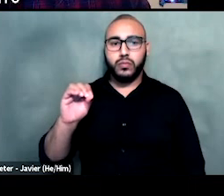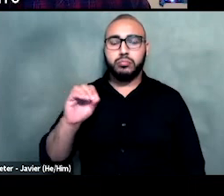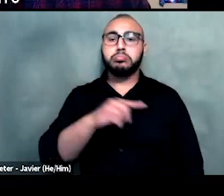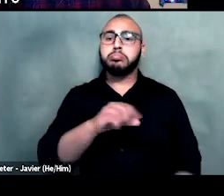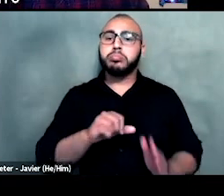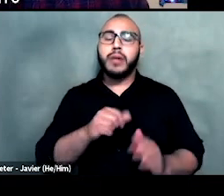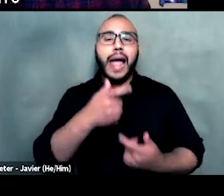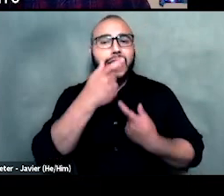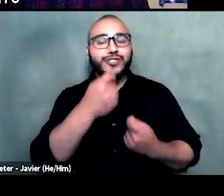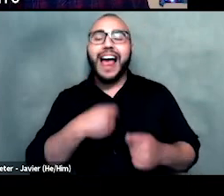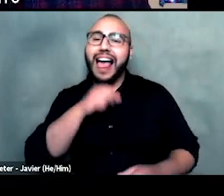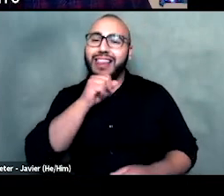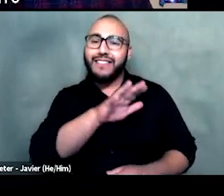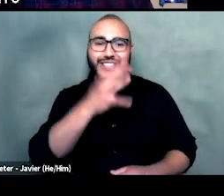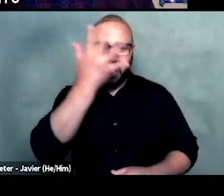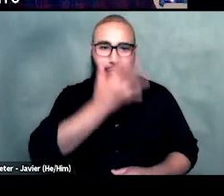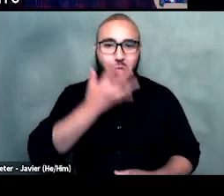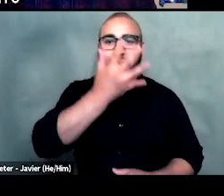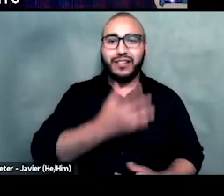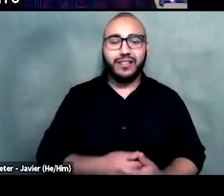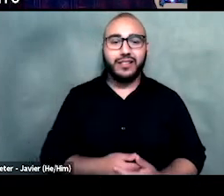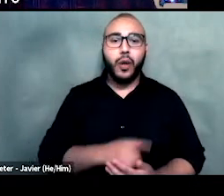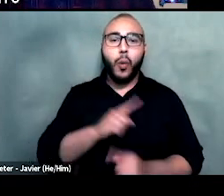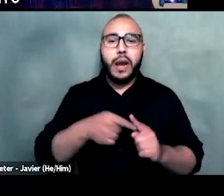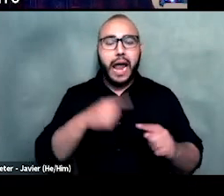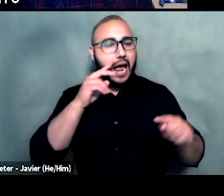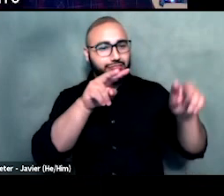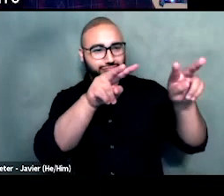interesting, I love his looks. When I look at him, he just looks like a very fierce